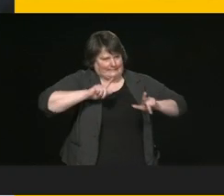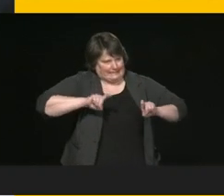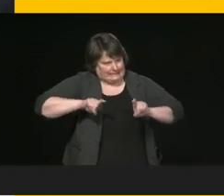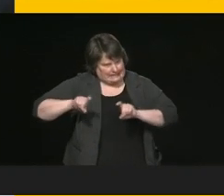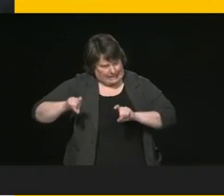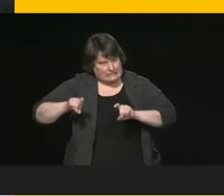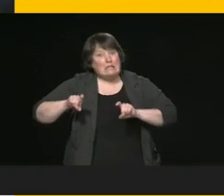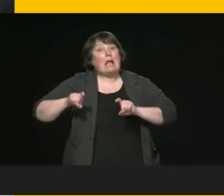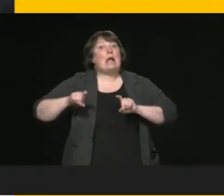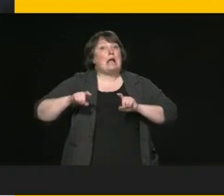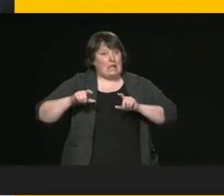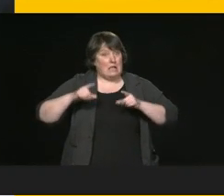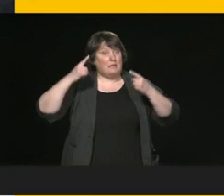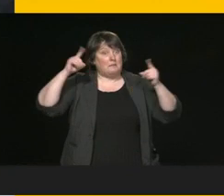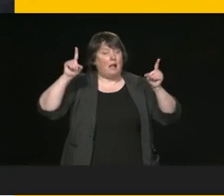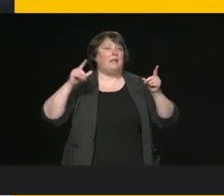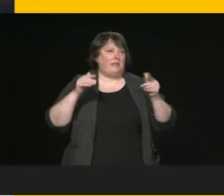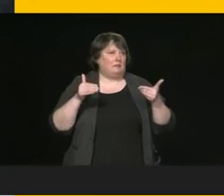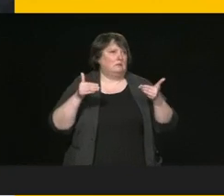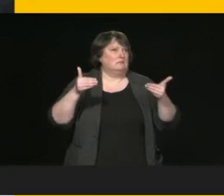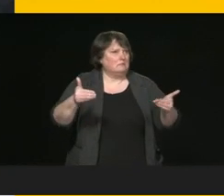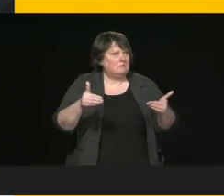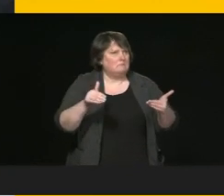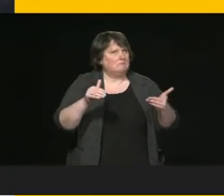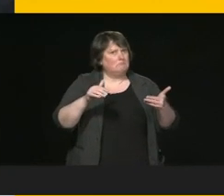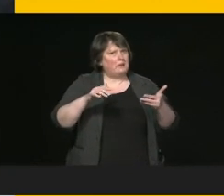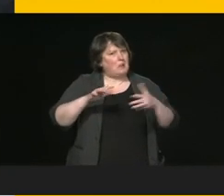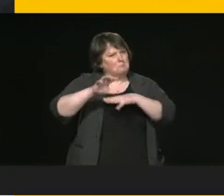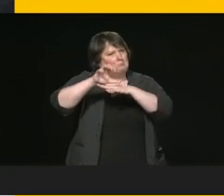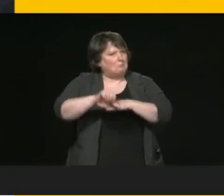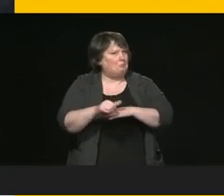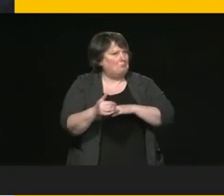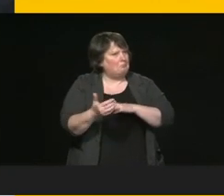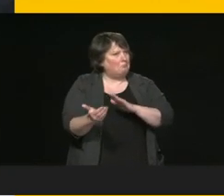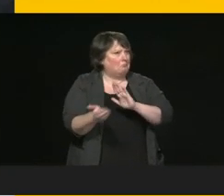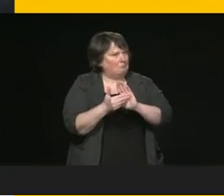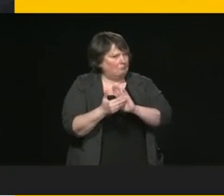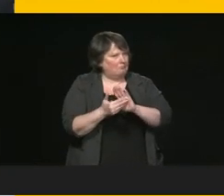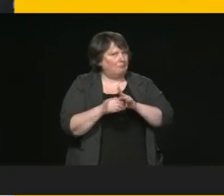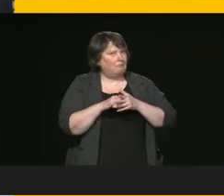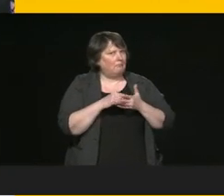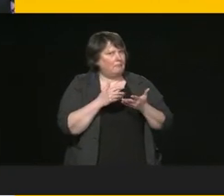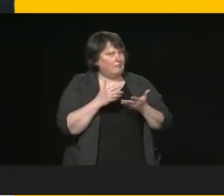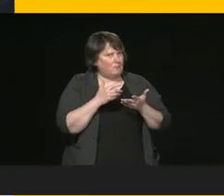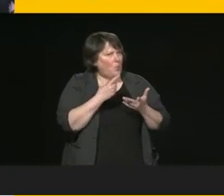ANYTHING LIKE NORMAL. FIRST, DO YOU AGREE WITH THAT? IF YOU DO, CAN YOU LAY OUT IN